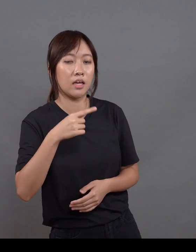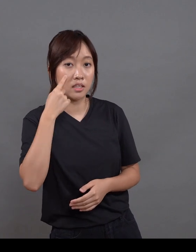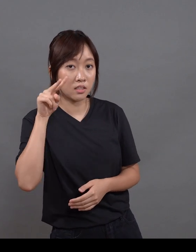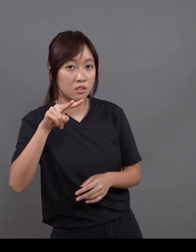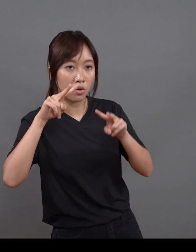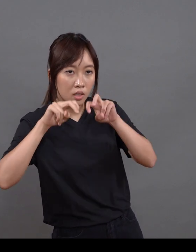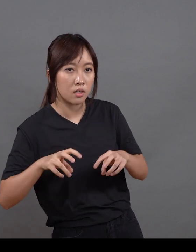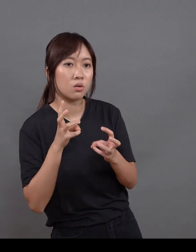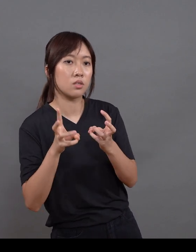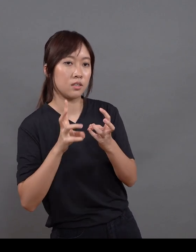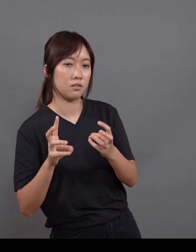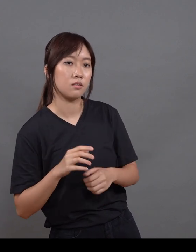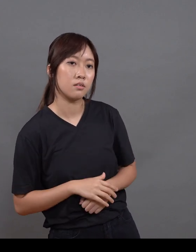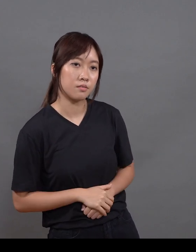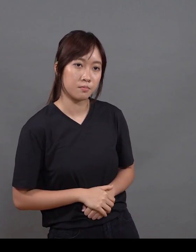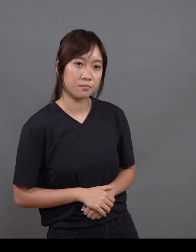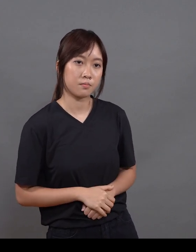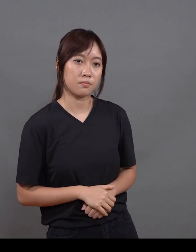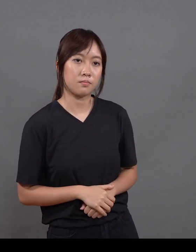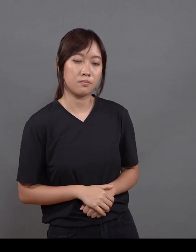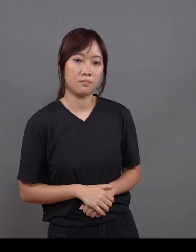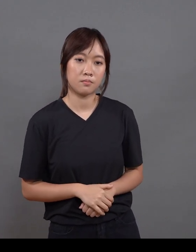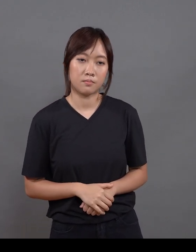one of them is falls under the category of visual research materials